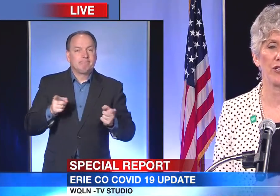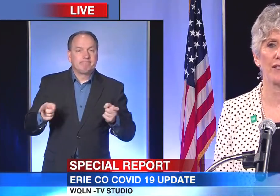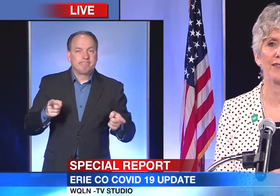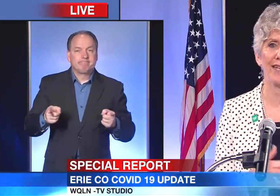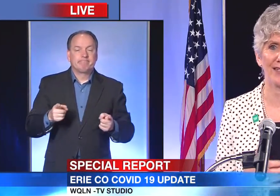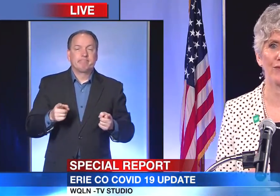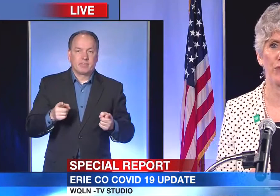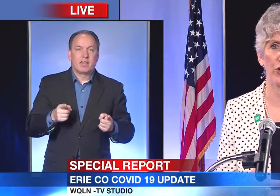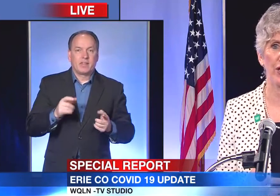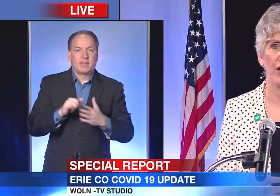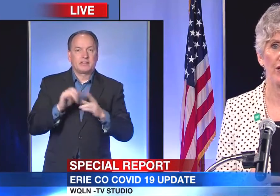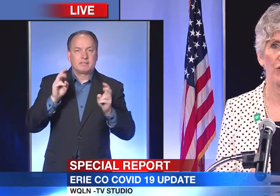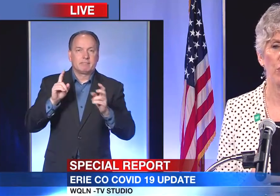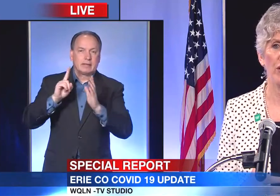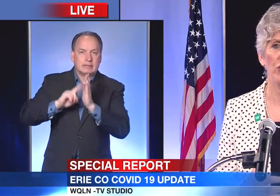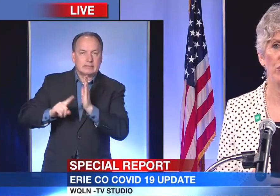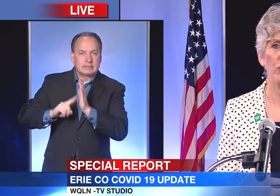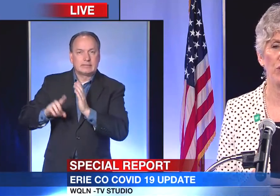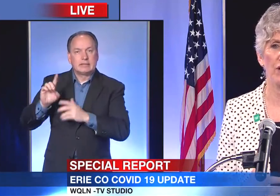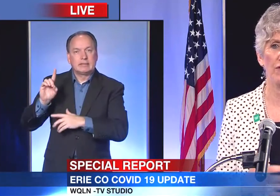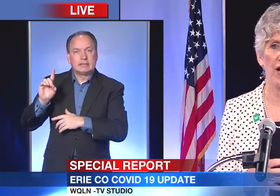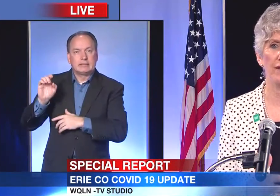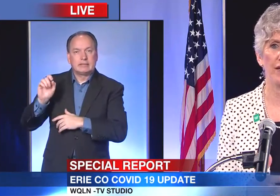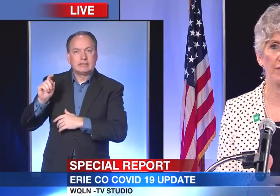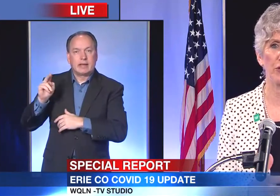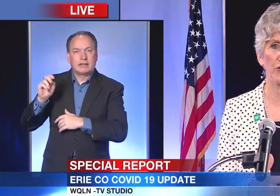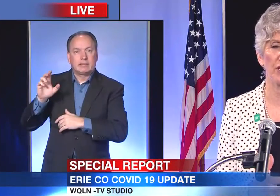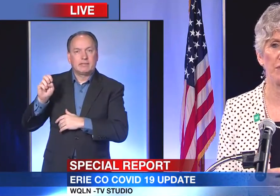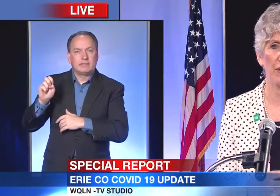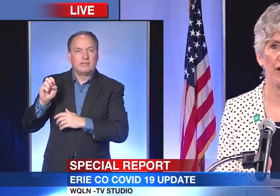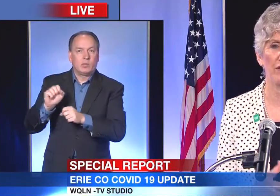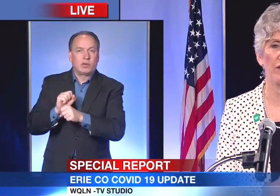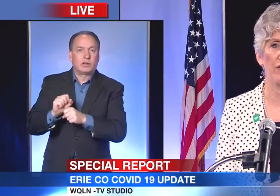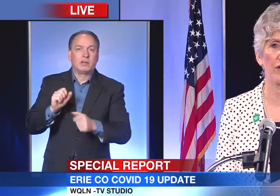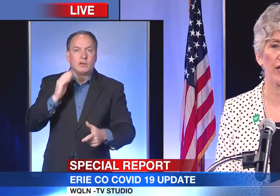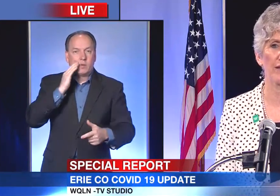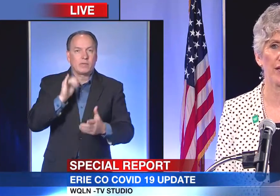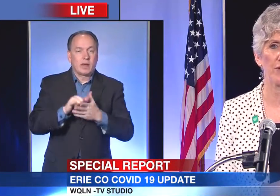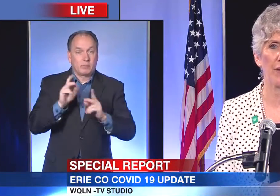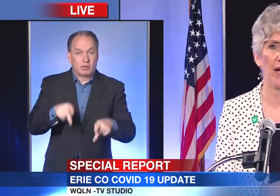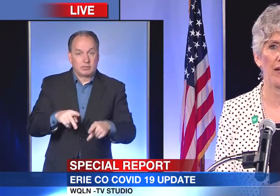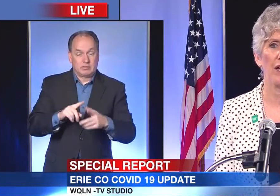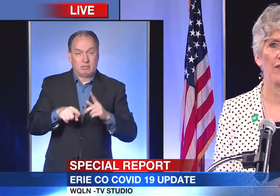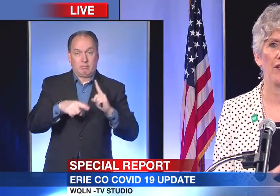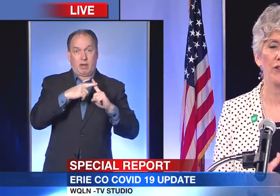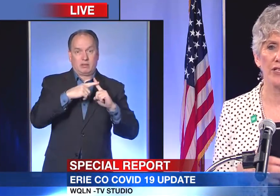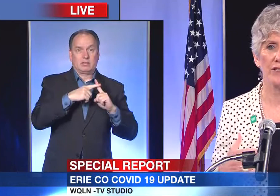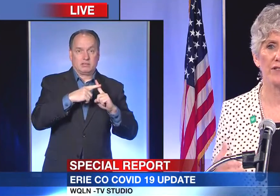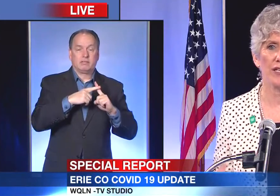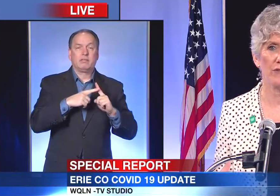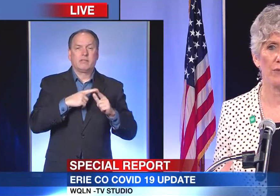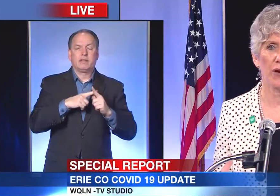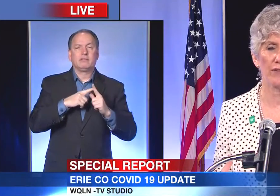EASY TO TRACE. AND SO THIS IS VERY MUCH A DETECTIVEWORK. SO ONCE YOU FIND THAT PERSON HAS